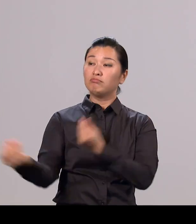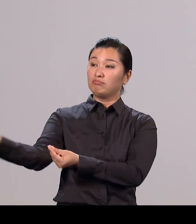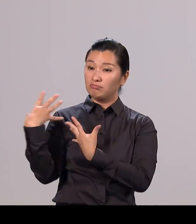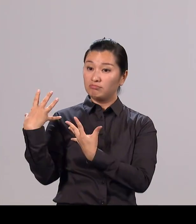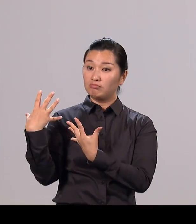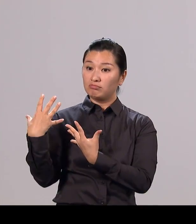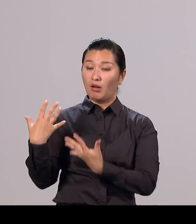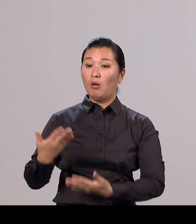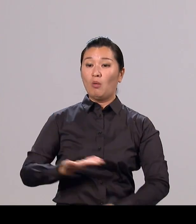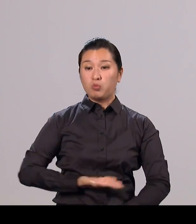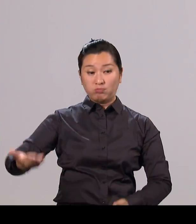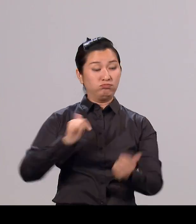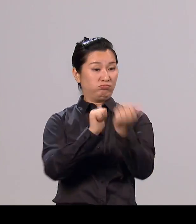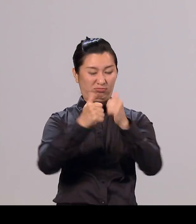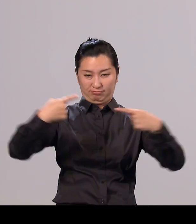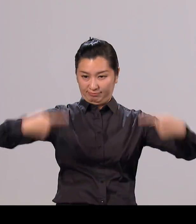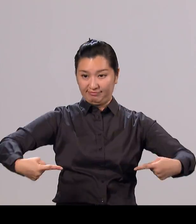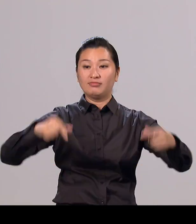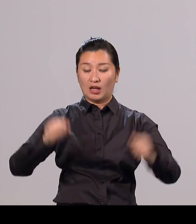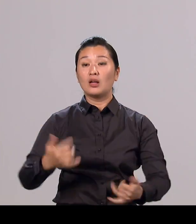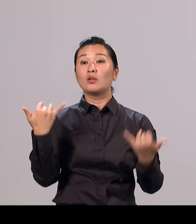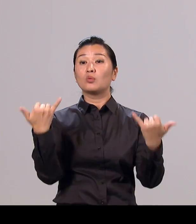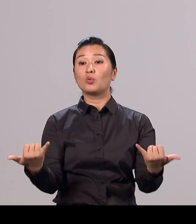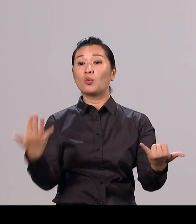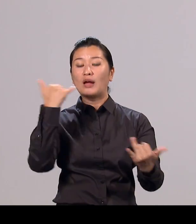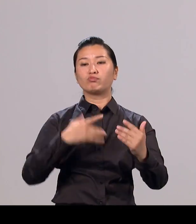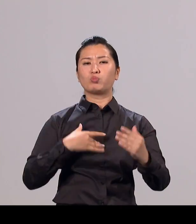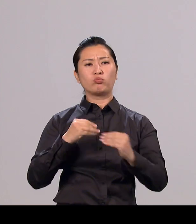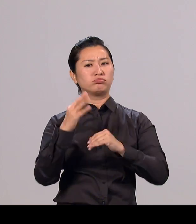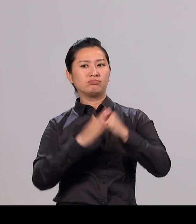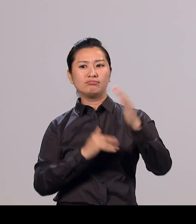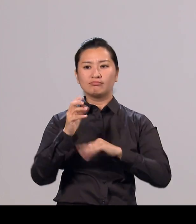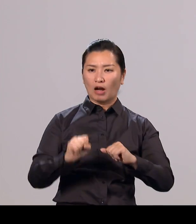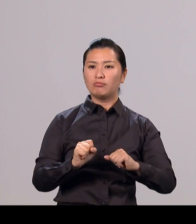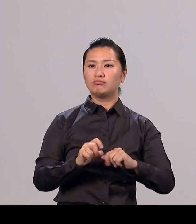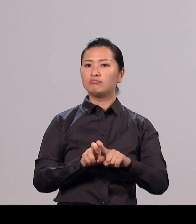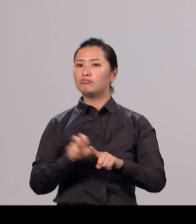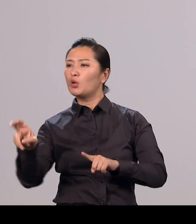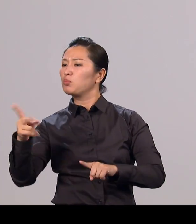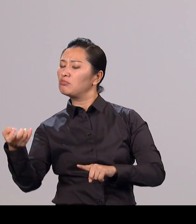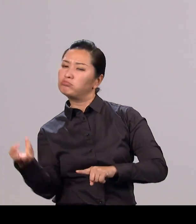because now that you can go to the other side, the taxi companies are taking the taxi drivers more seriously.